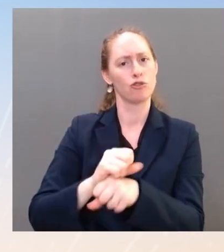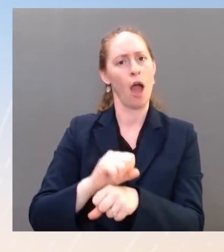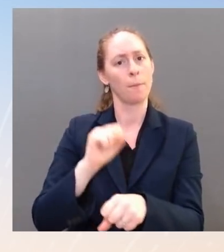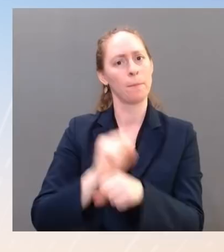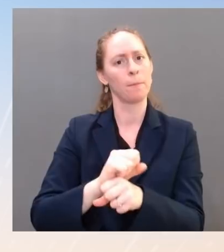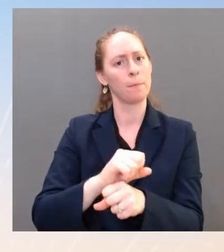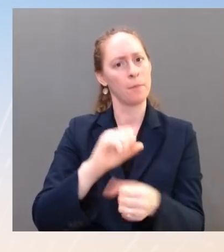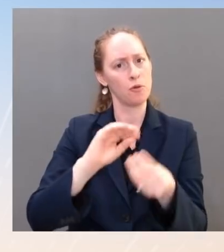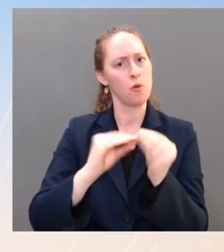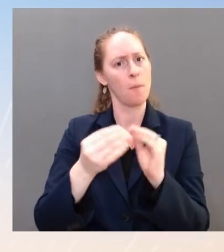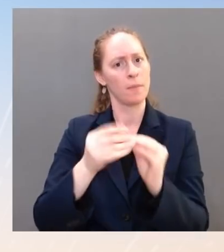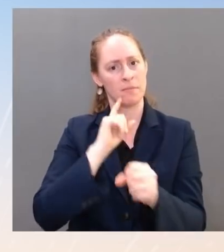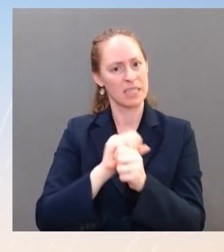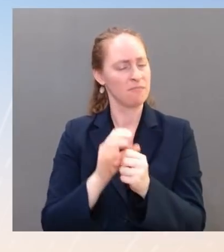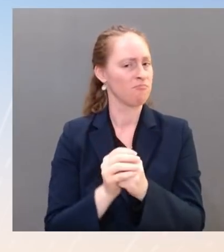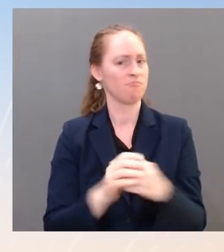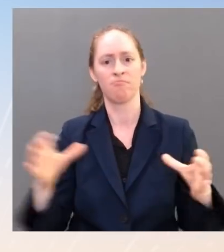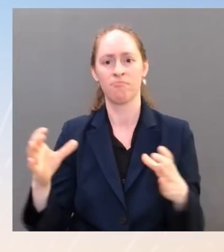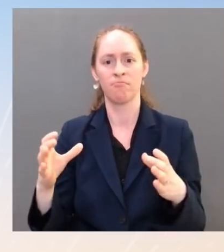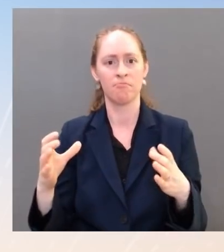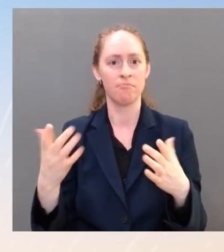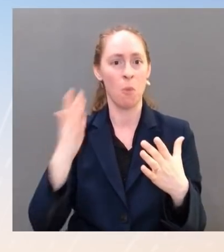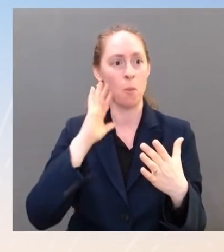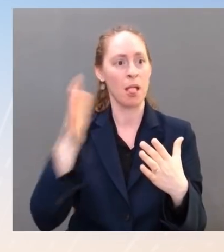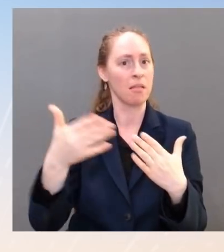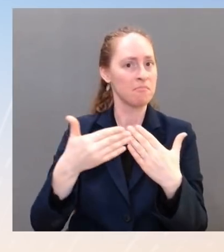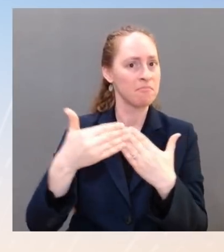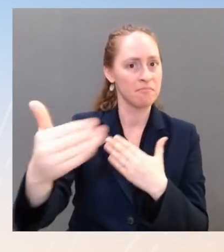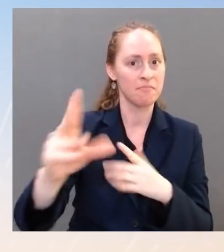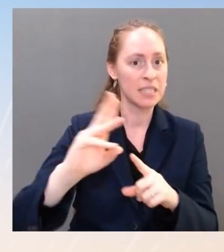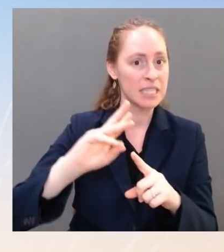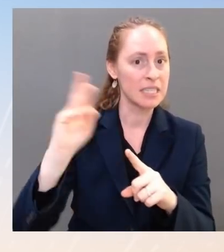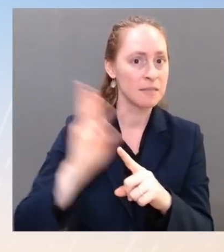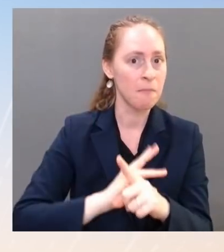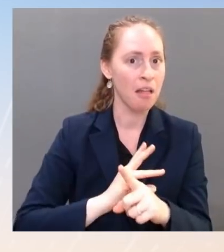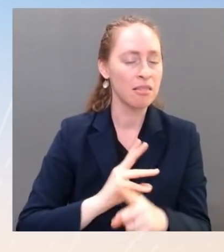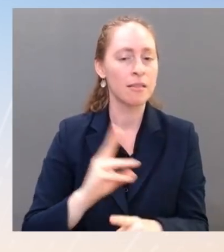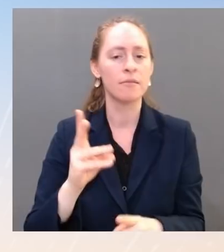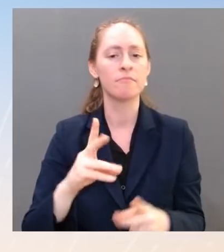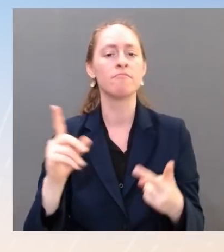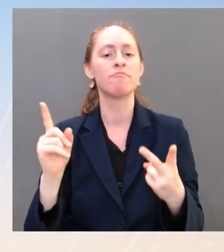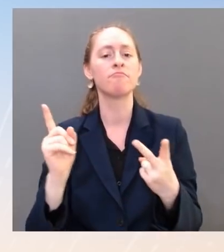And then, Secretary Mayorkas, since you're here, I'm wondering if you could comment on whether you believe yesterday's attack